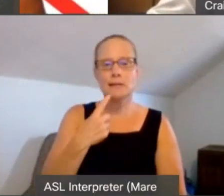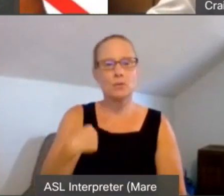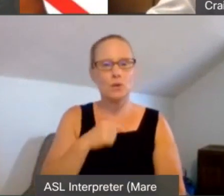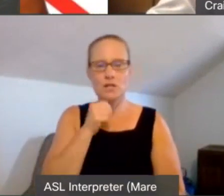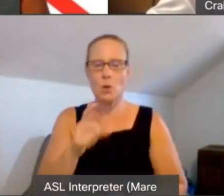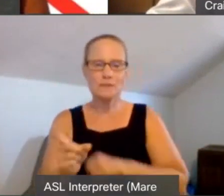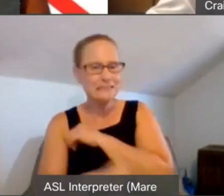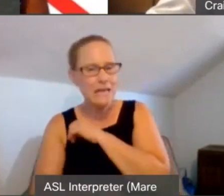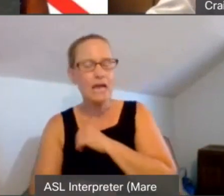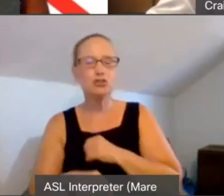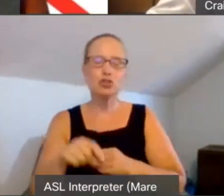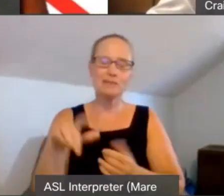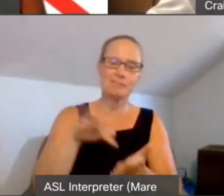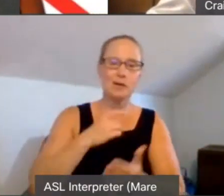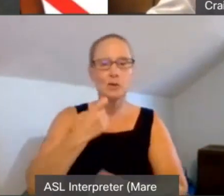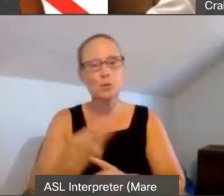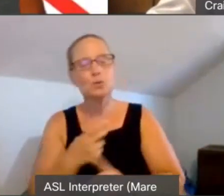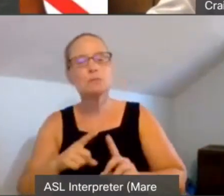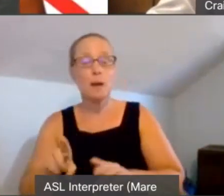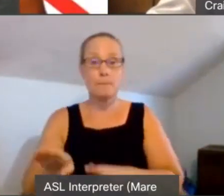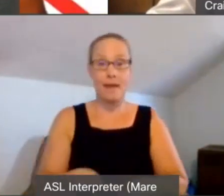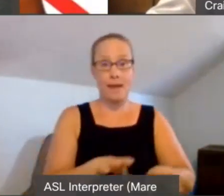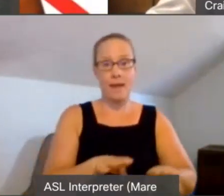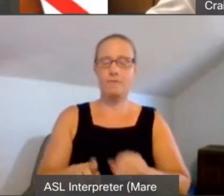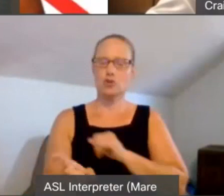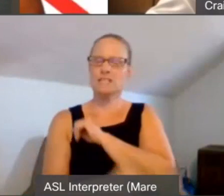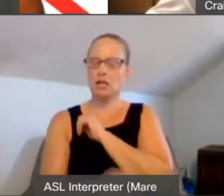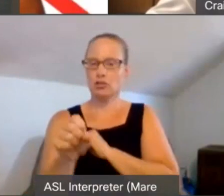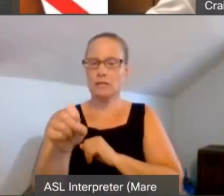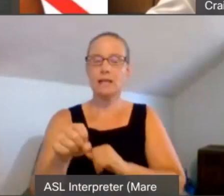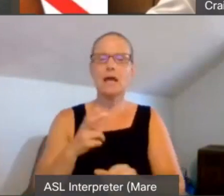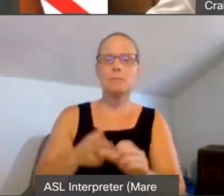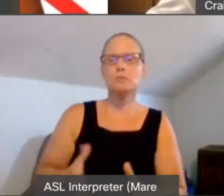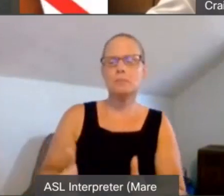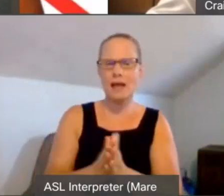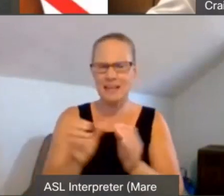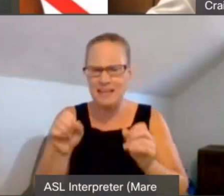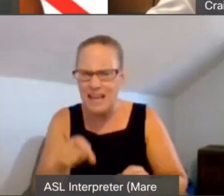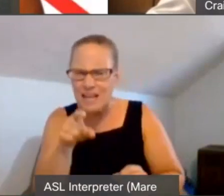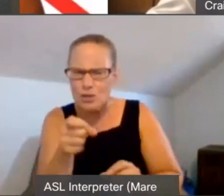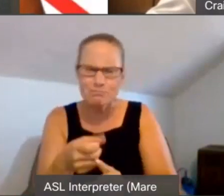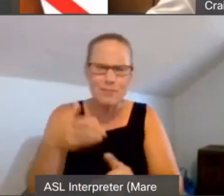we sanction behavior. And the participant asked, could you go over this in a little bit more detail?